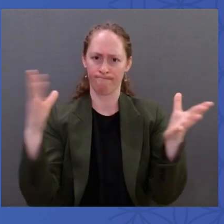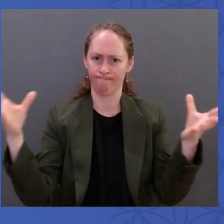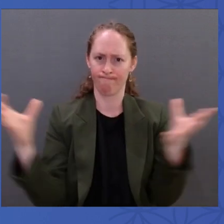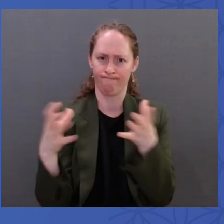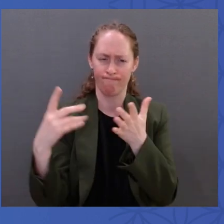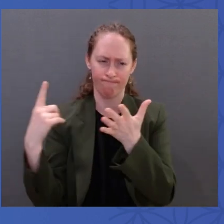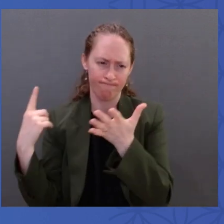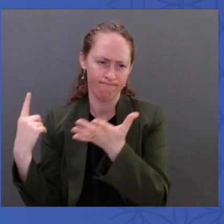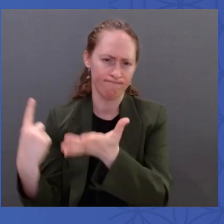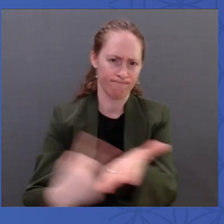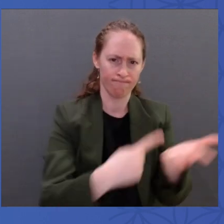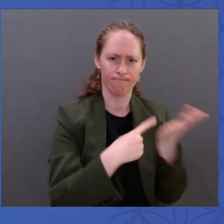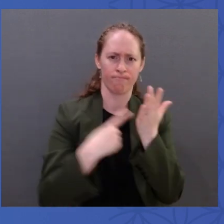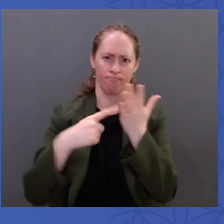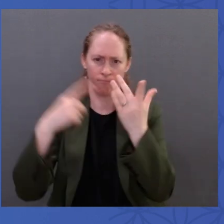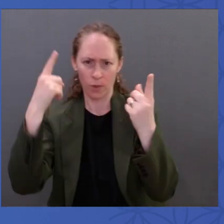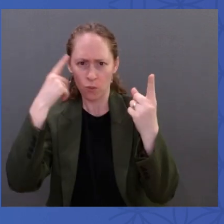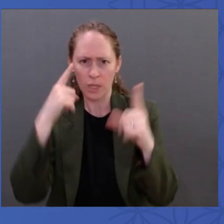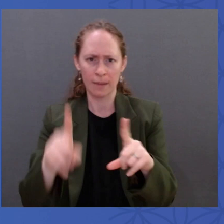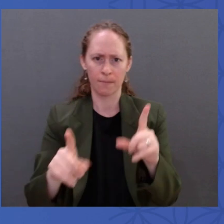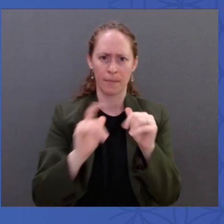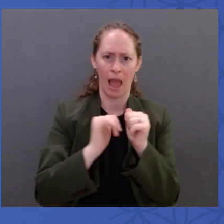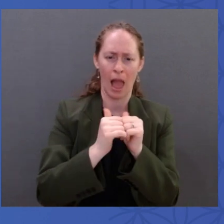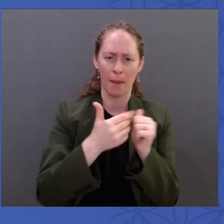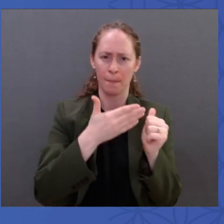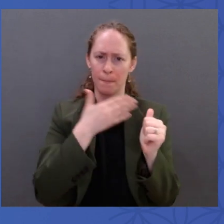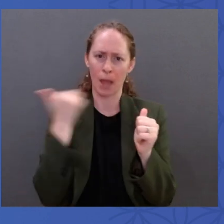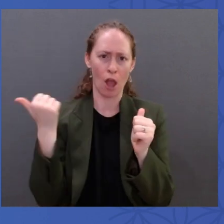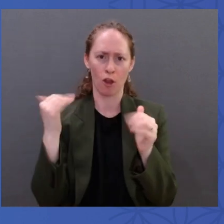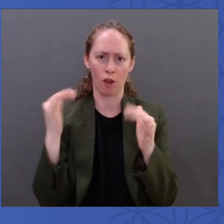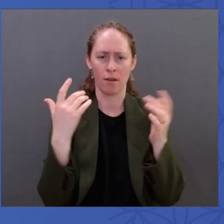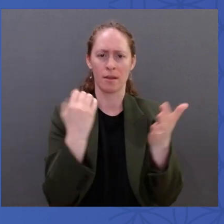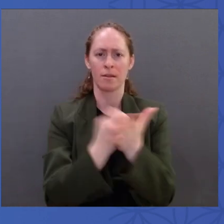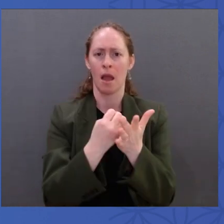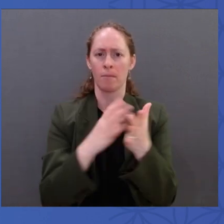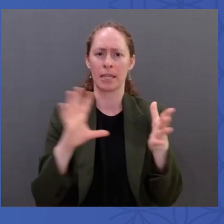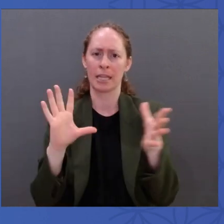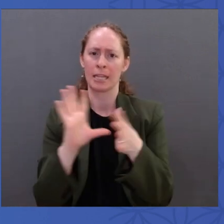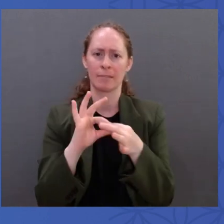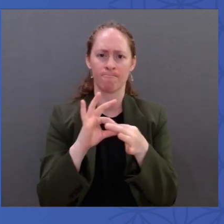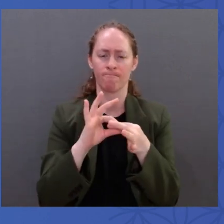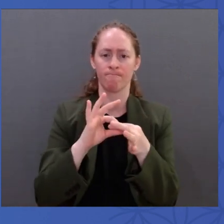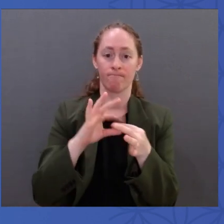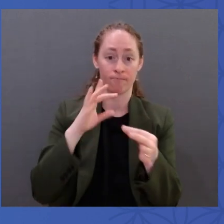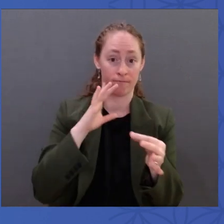between the region and the United States. Malaysia welcomes President Biden's